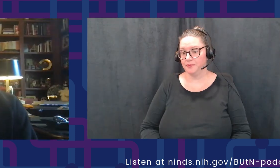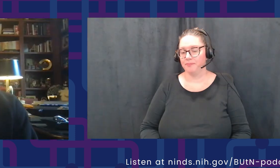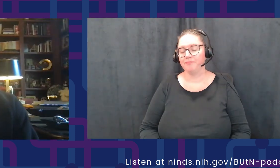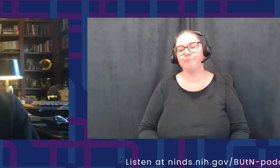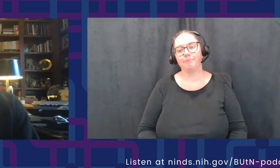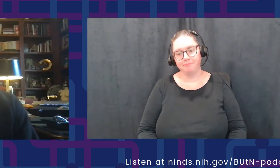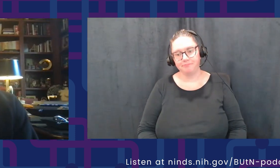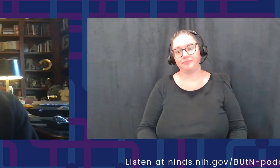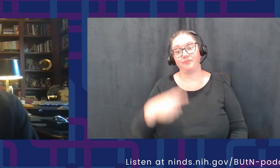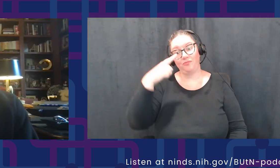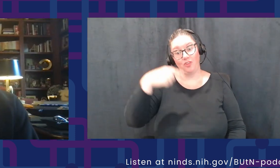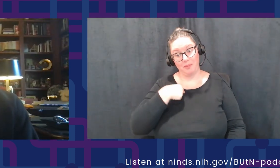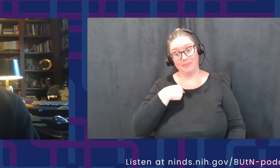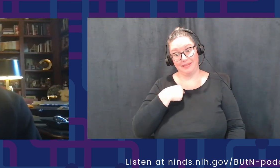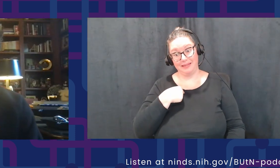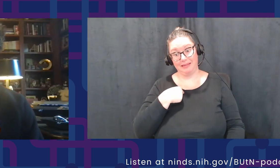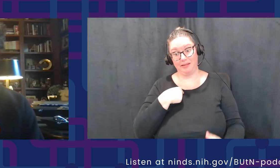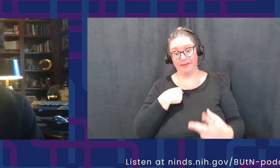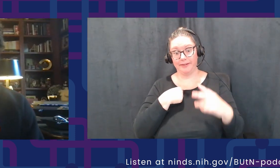Alfredo Quiñones-Hinojosa: For me, putting a presentation together,